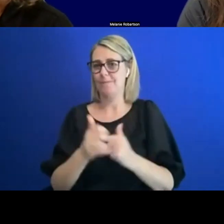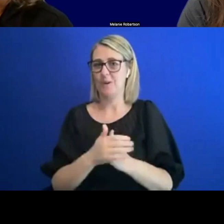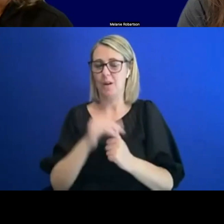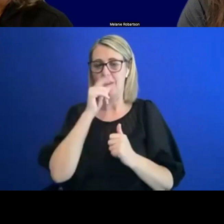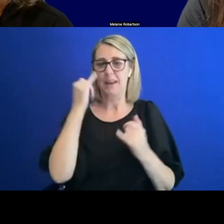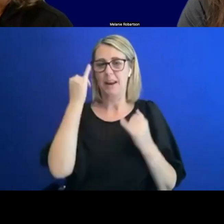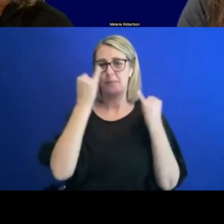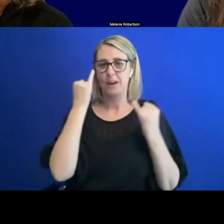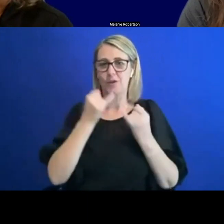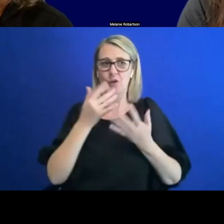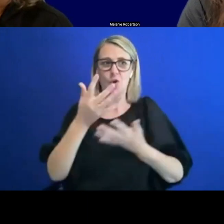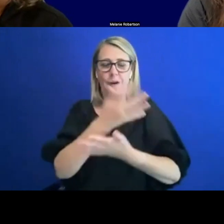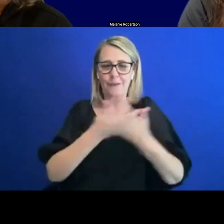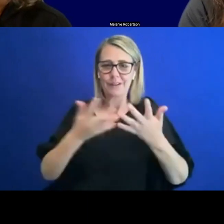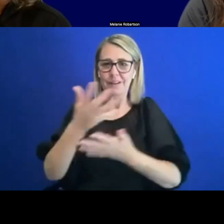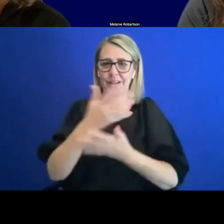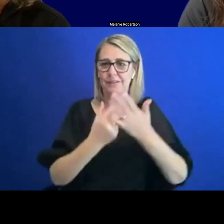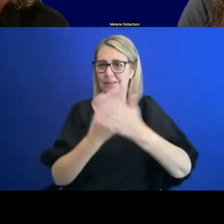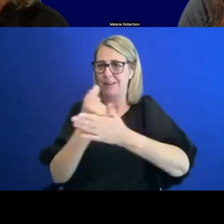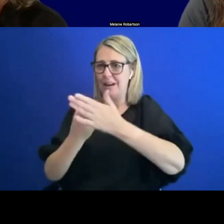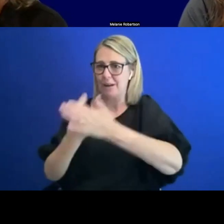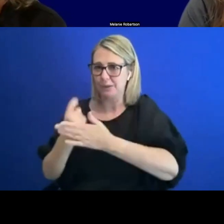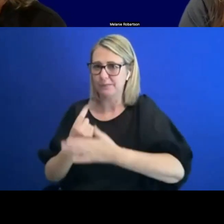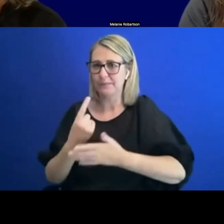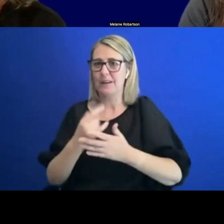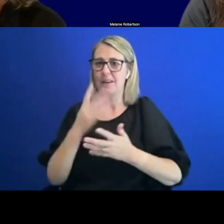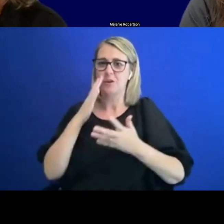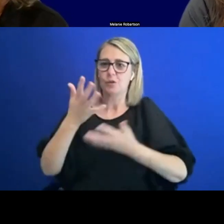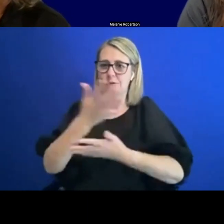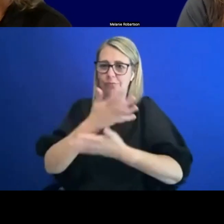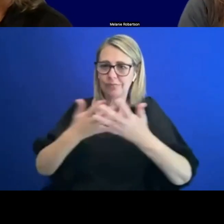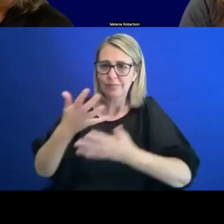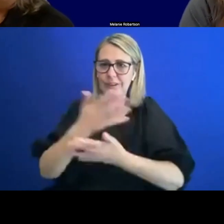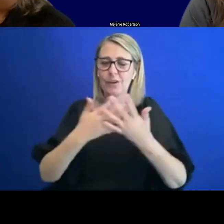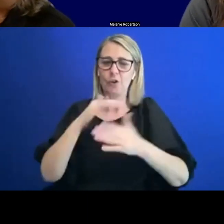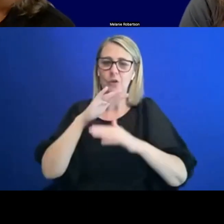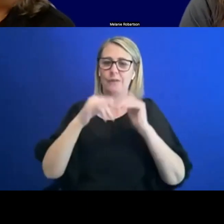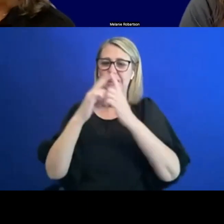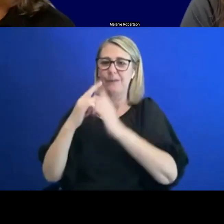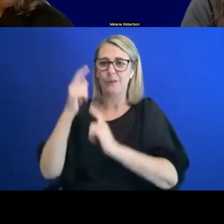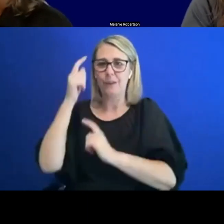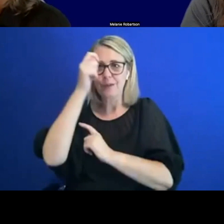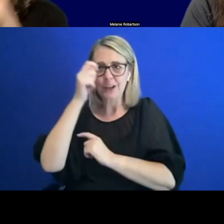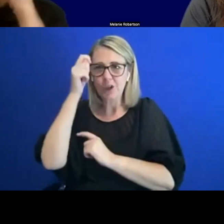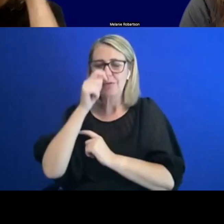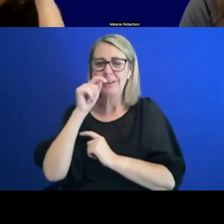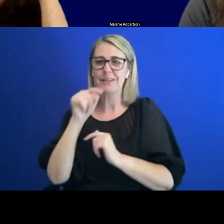conversations that go on as you discuss various theories and observations and their meanings and